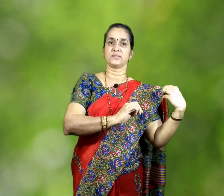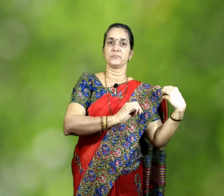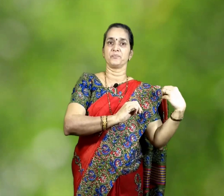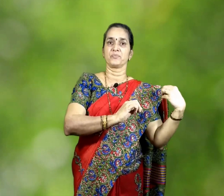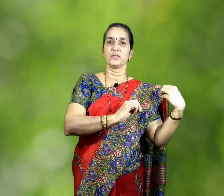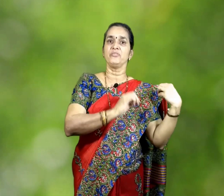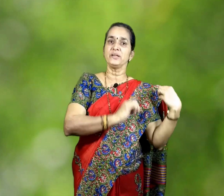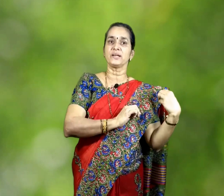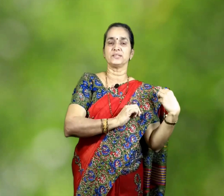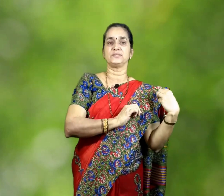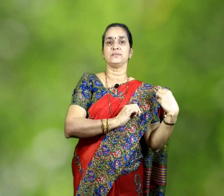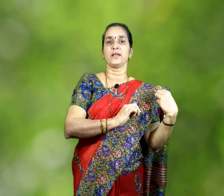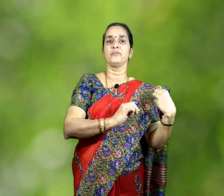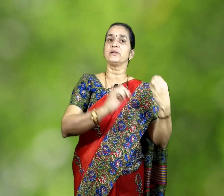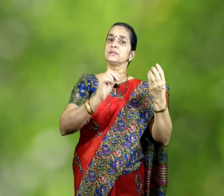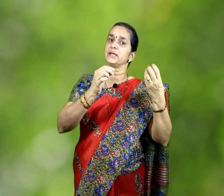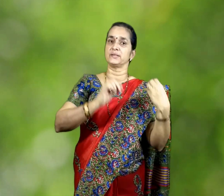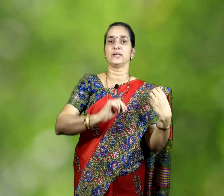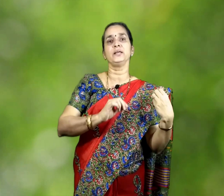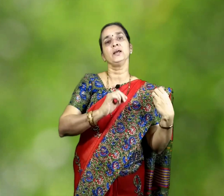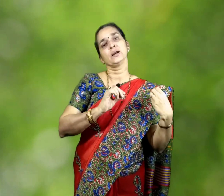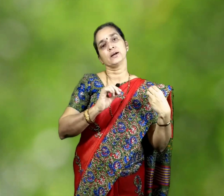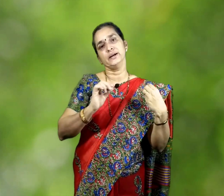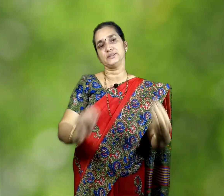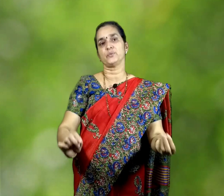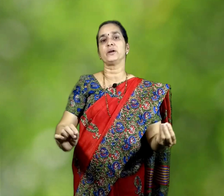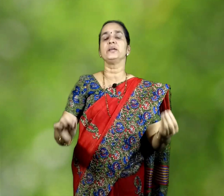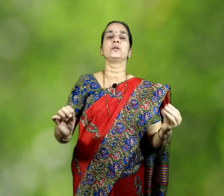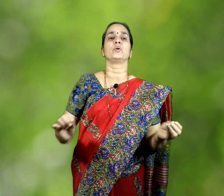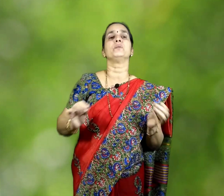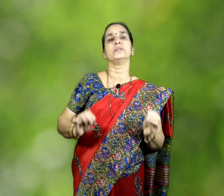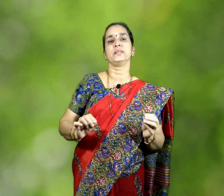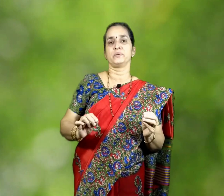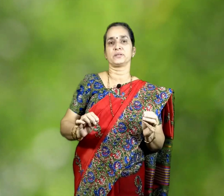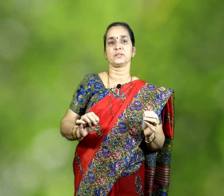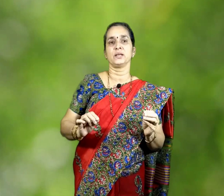human body and bite humans and humans get affected